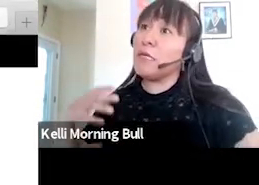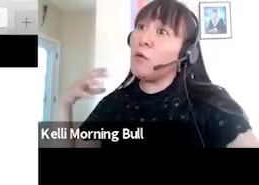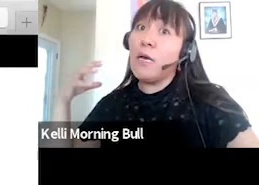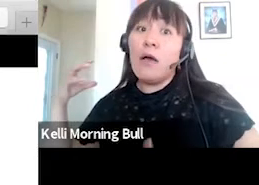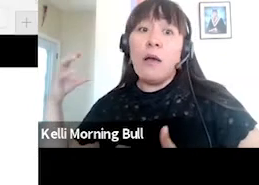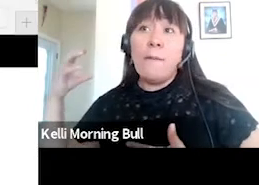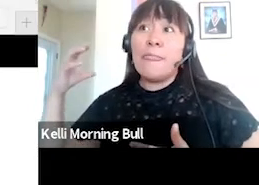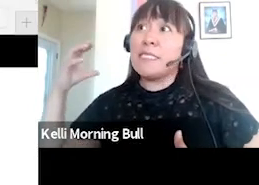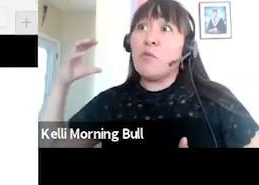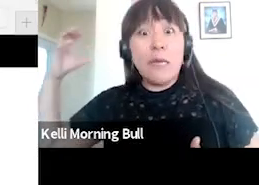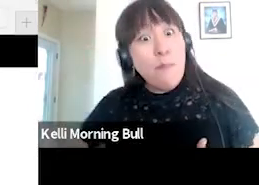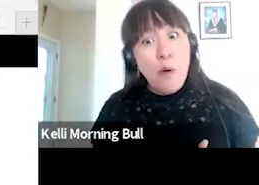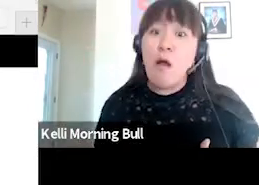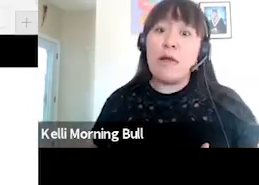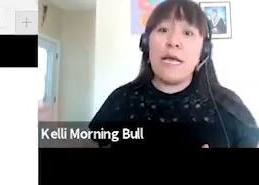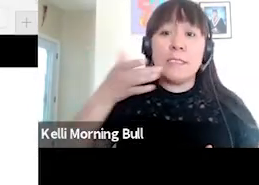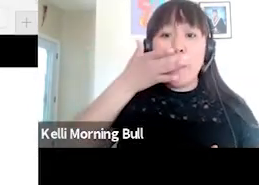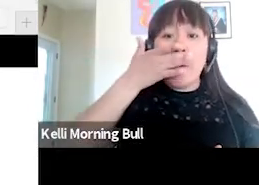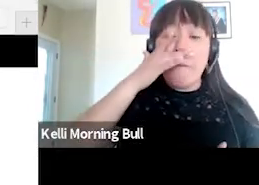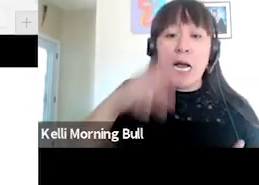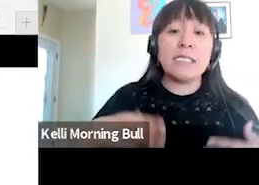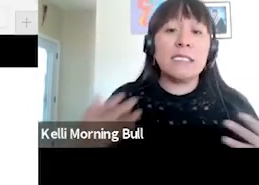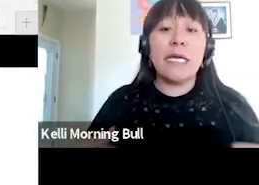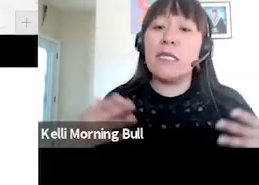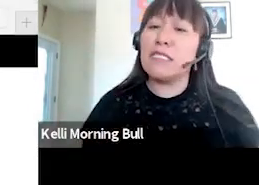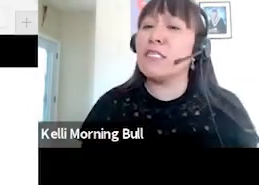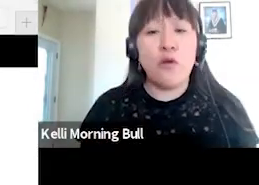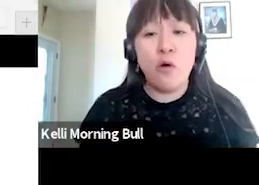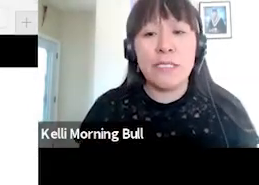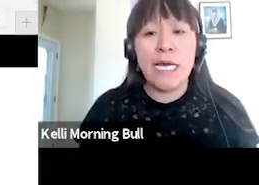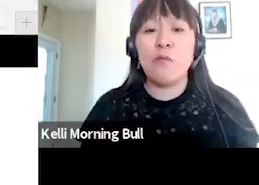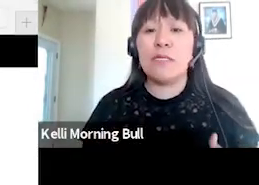you know, this is where they were born. And so for us to say this isn't your hometown was,